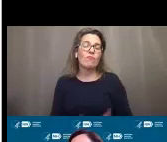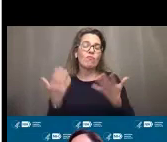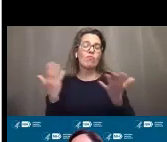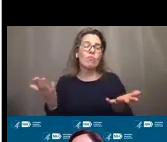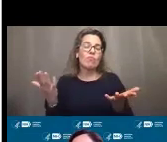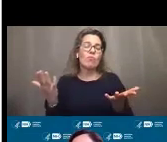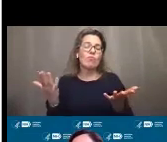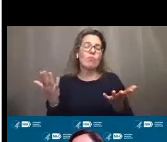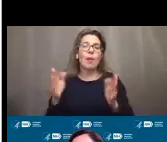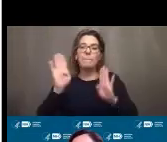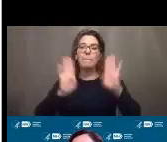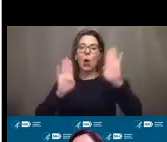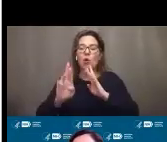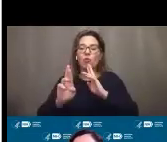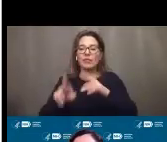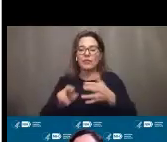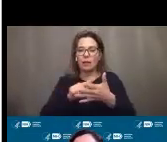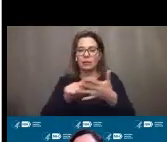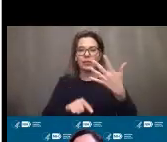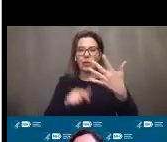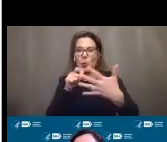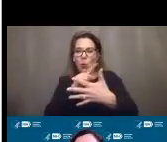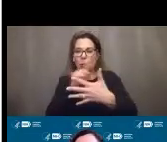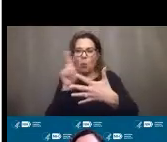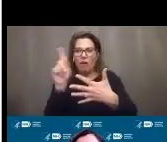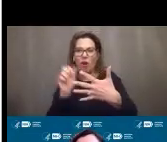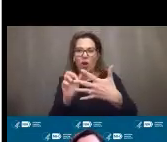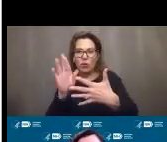just started your faculty position, or are you an established investigator?